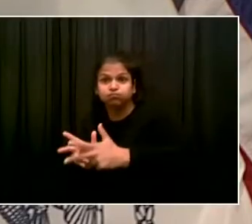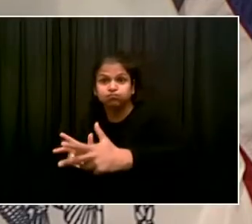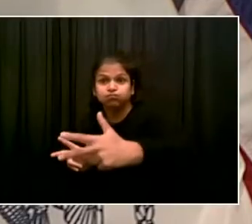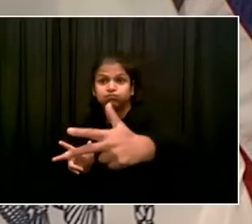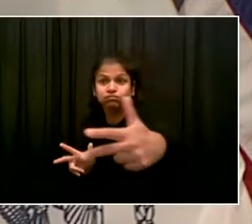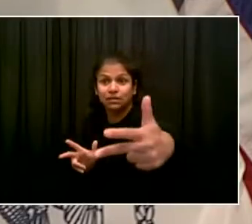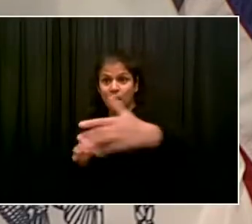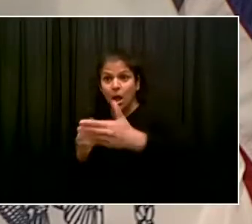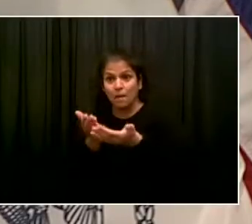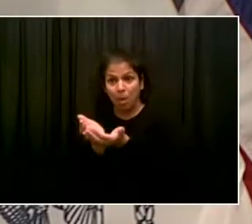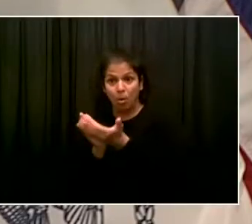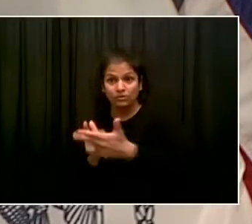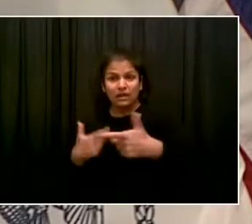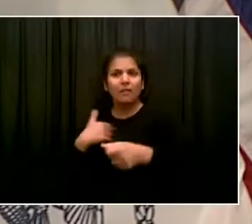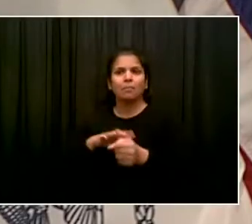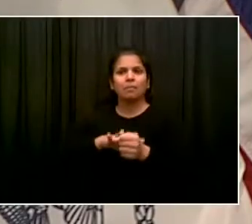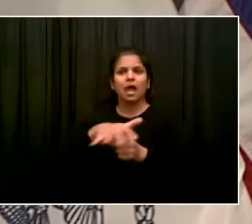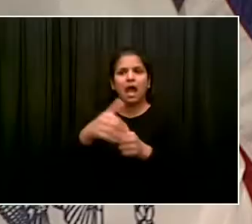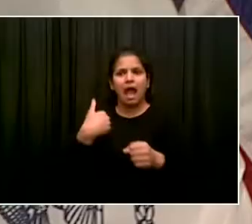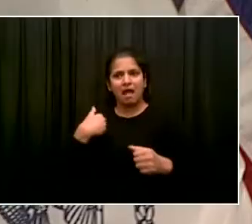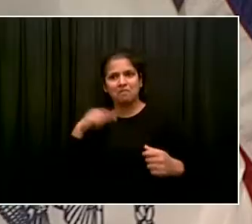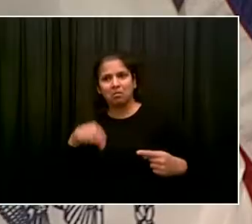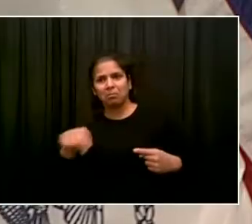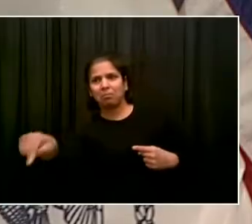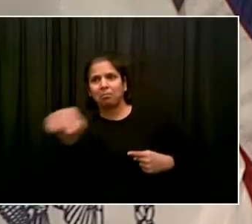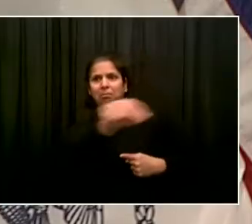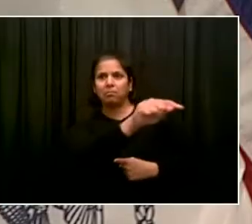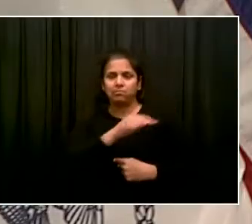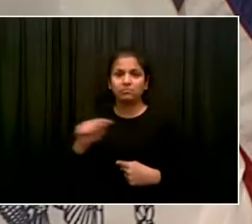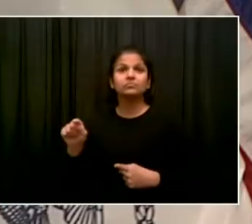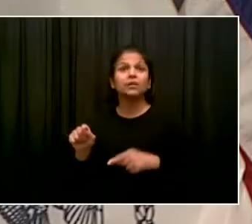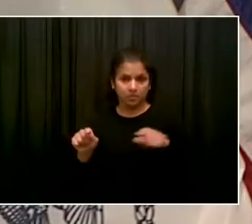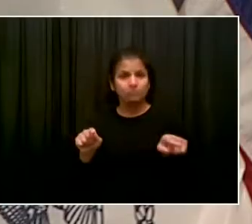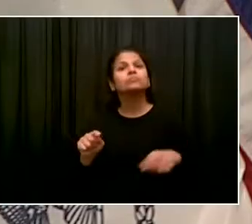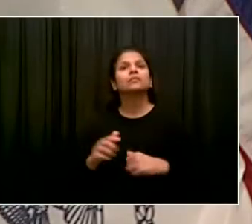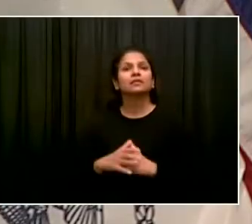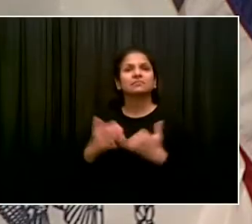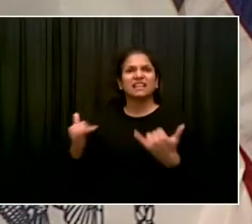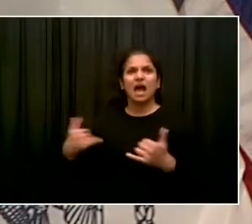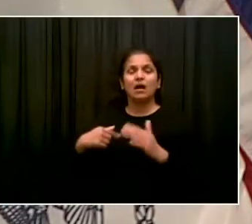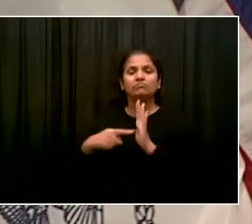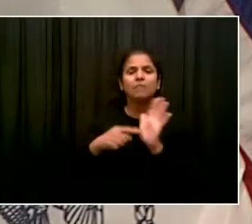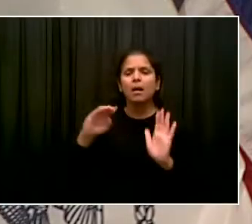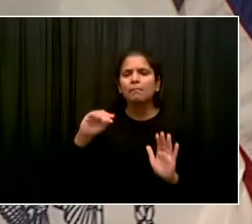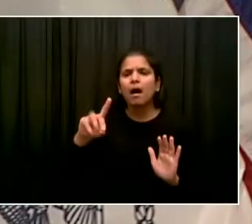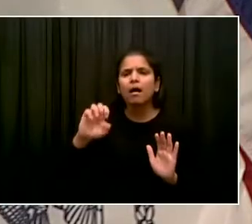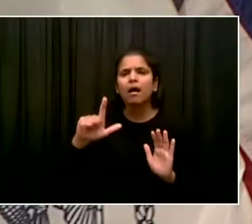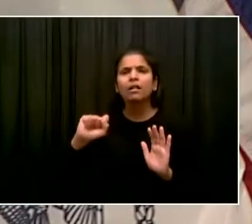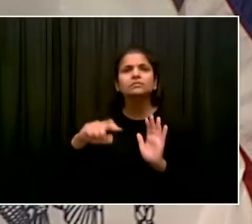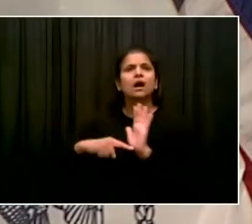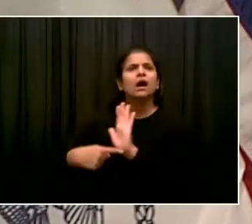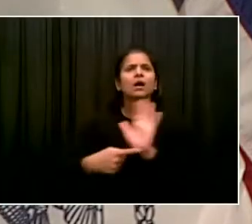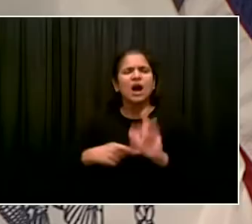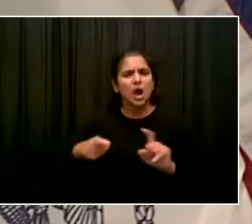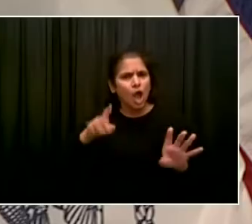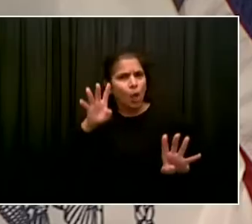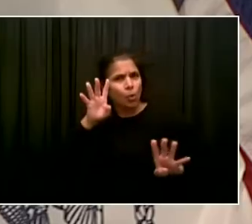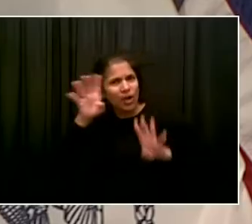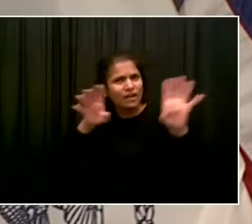OVER THE CITY, WERE GOING TO START THAT PROCESS RIGHT NOW AND WILL GET BUILT OVER THE